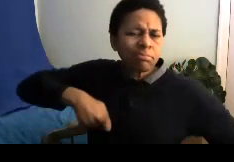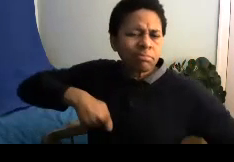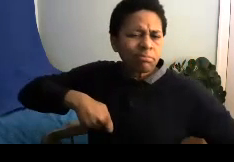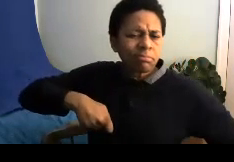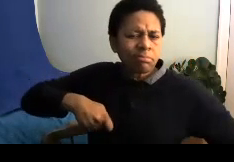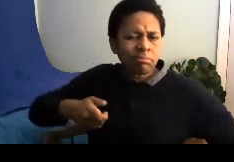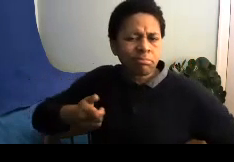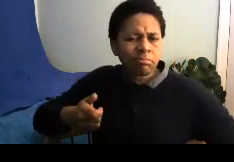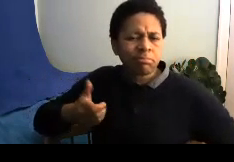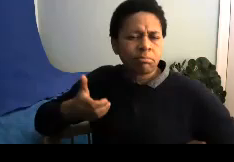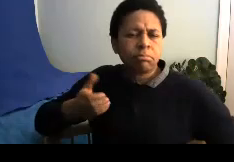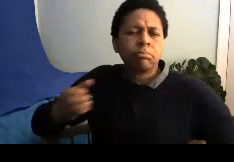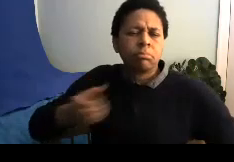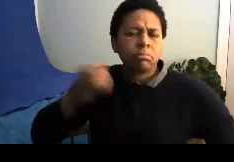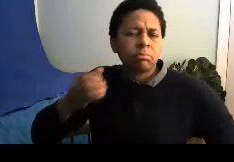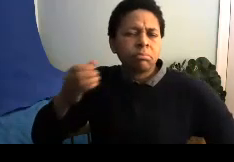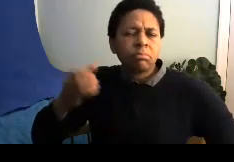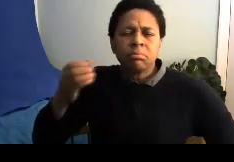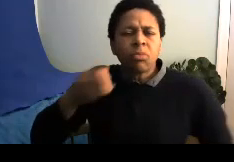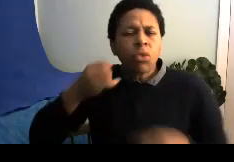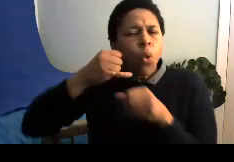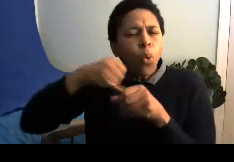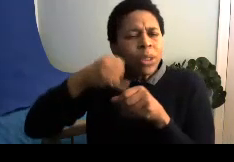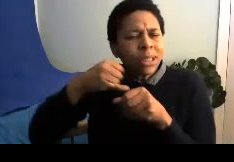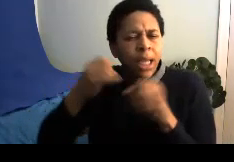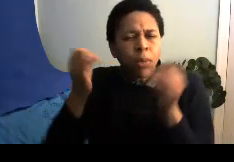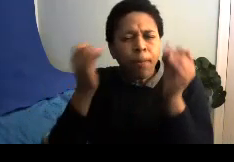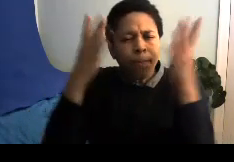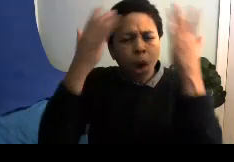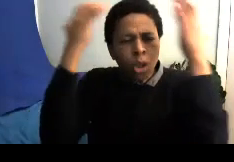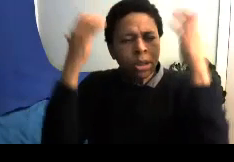of whiskey - and it brought a tear to his eye, because he